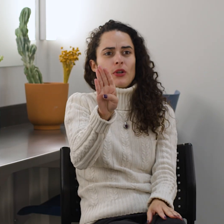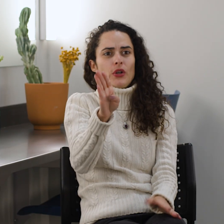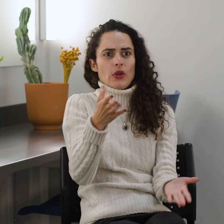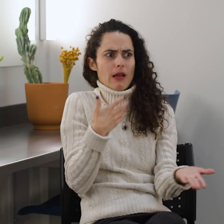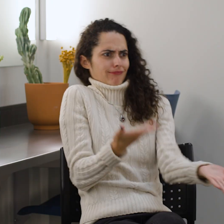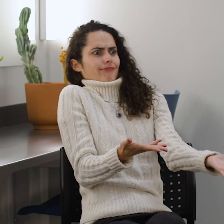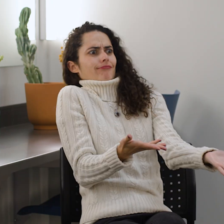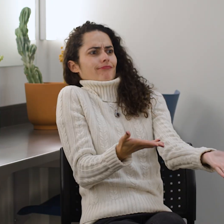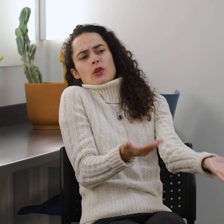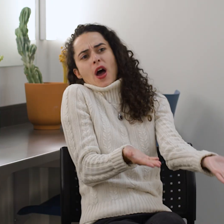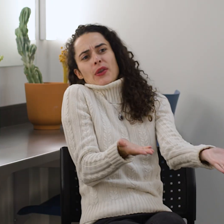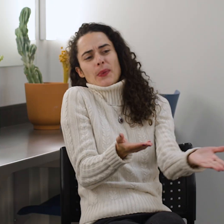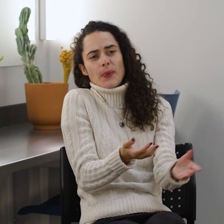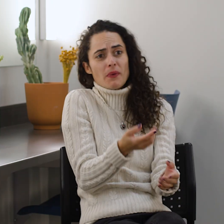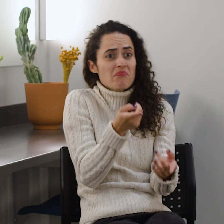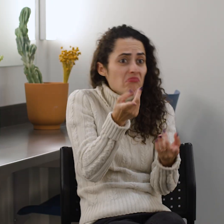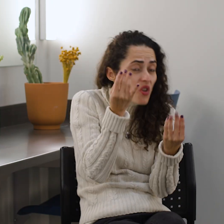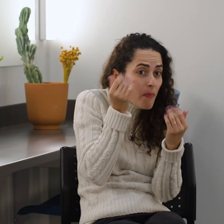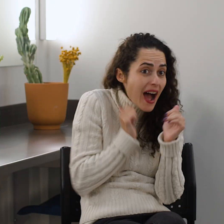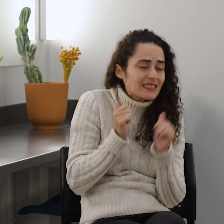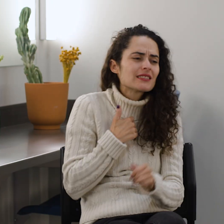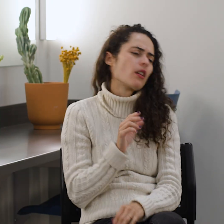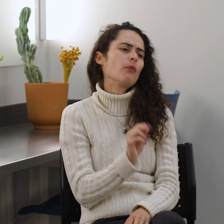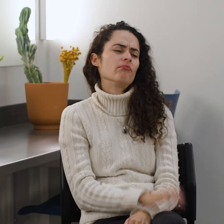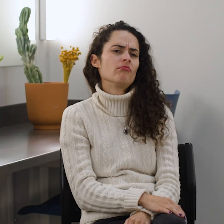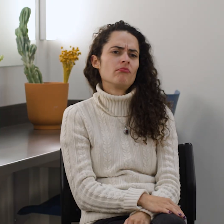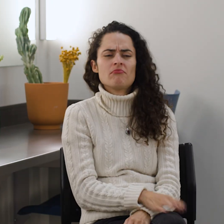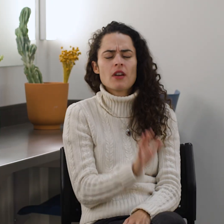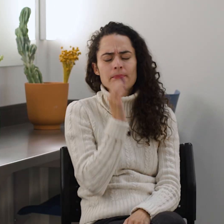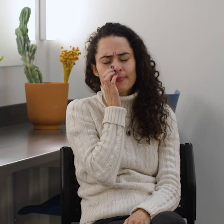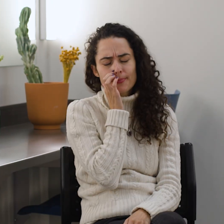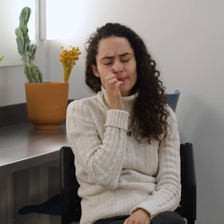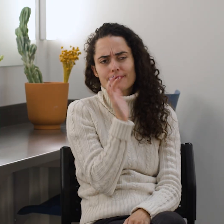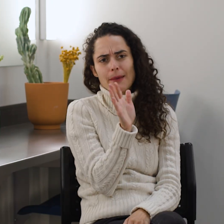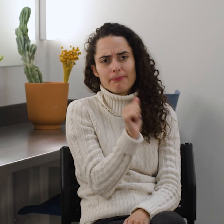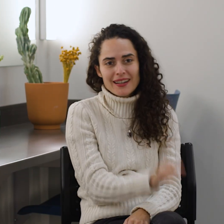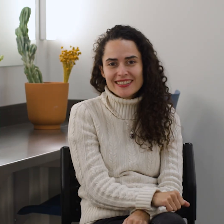I’m like, “Who are you?” She asked if I ever thought about acting, and I said “No. Nah.”